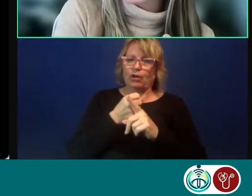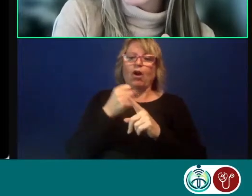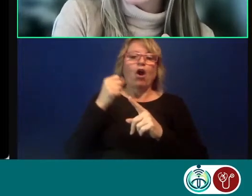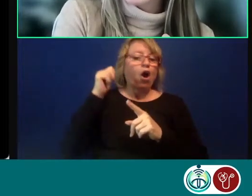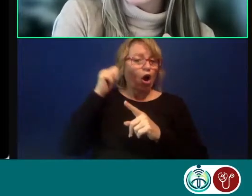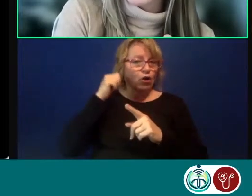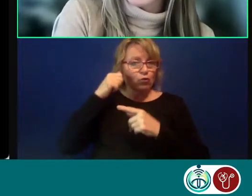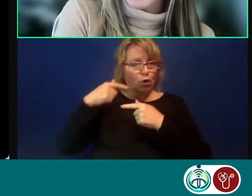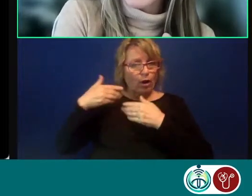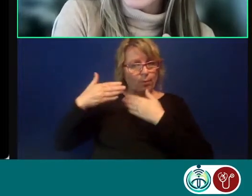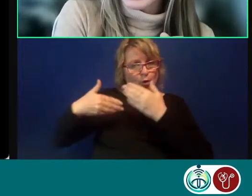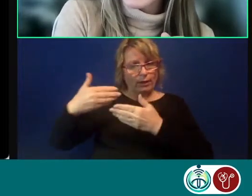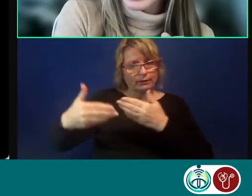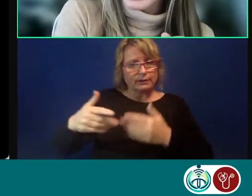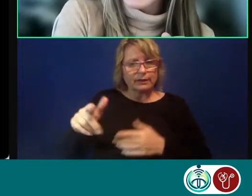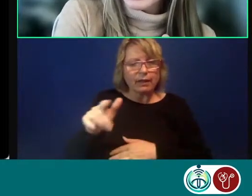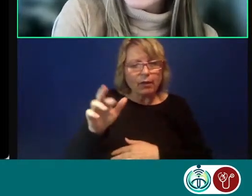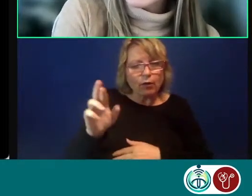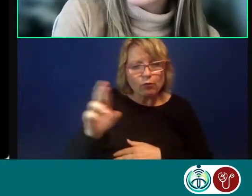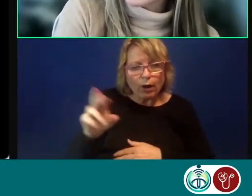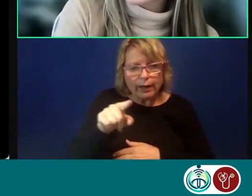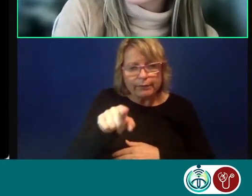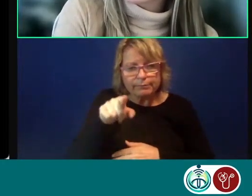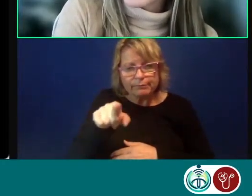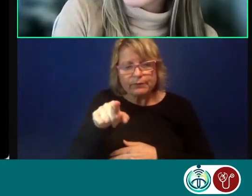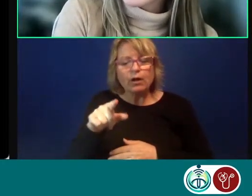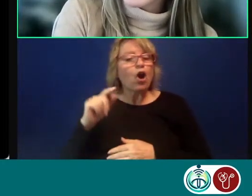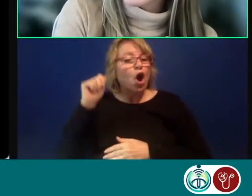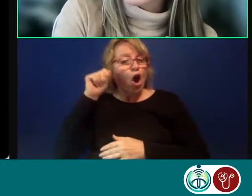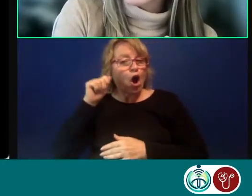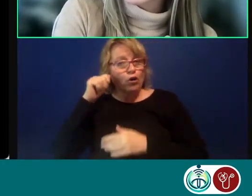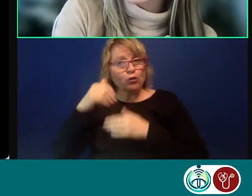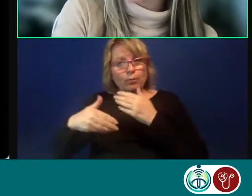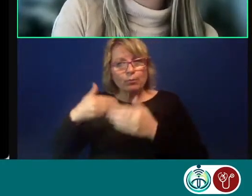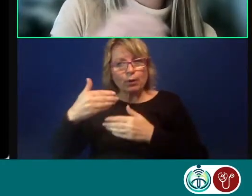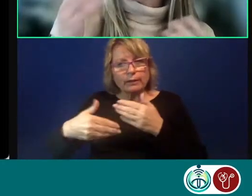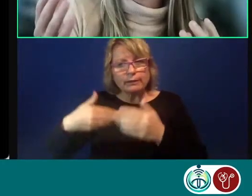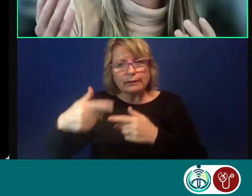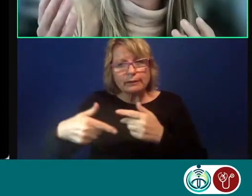the graphic, which is on the right of this slide. And auditory processing is really just challenges